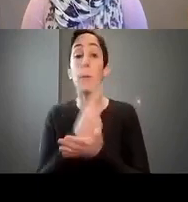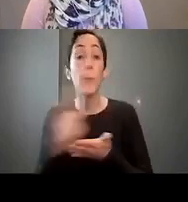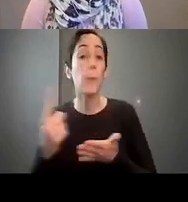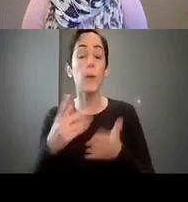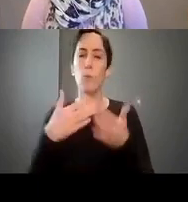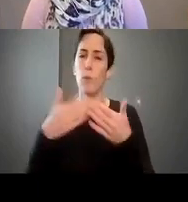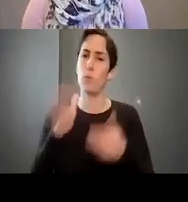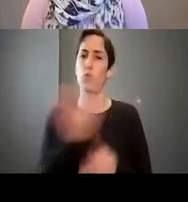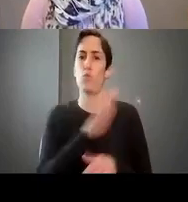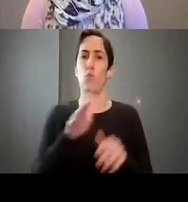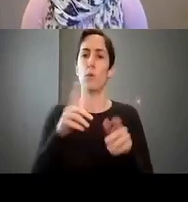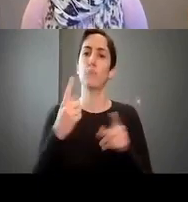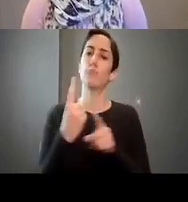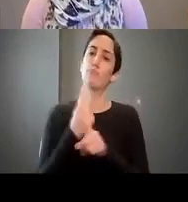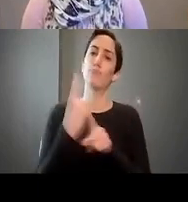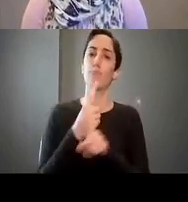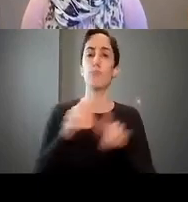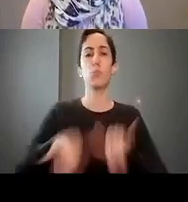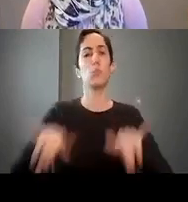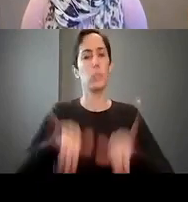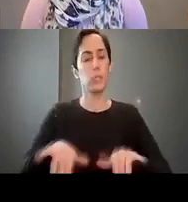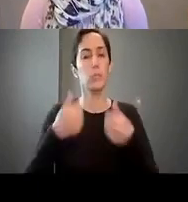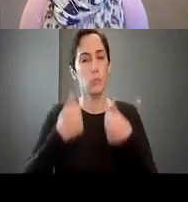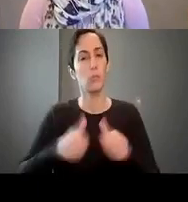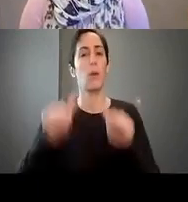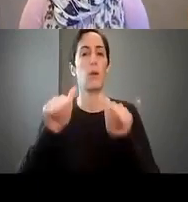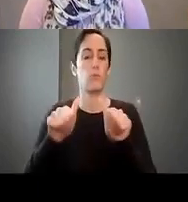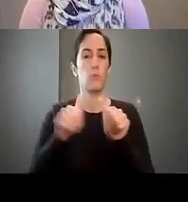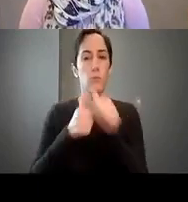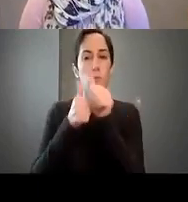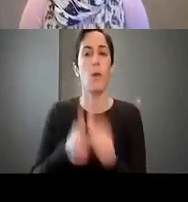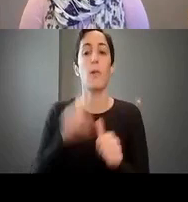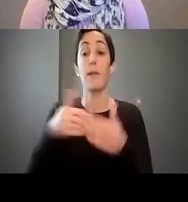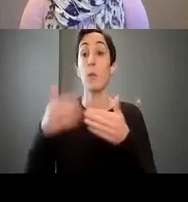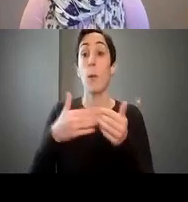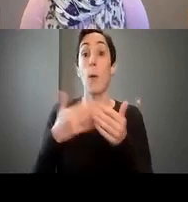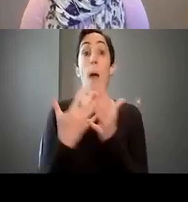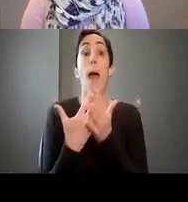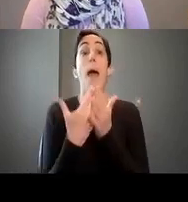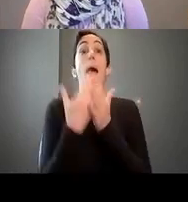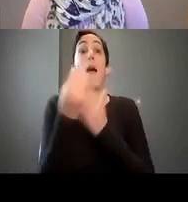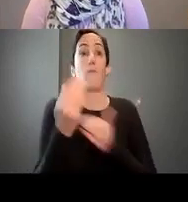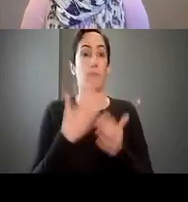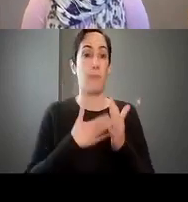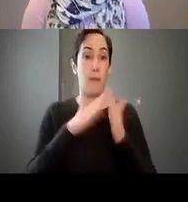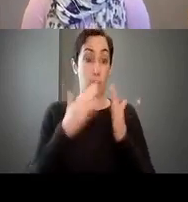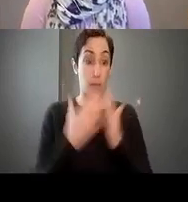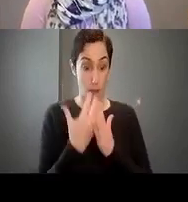hospital really feels quite abnormal. home or when you go back into the the last point on here is to consider an hospital really feels quite abnormal.